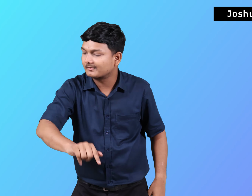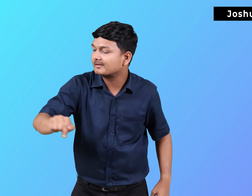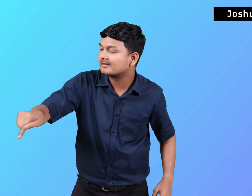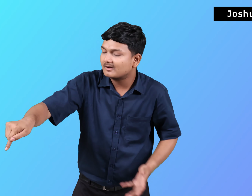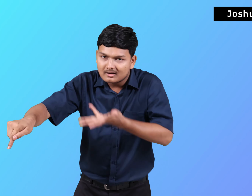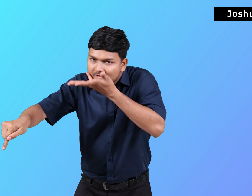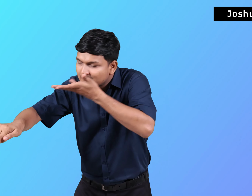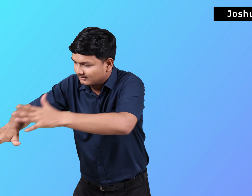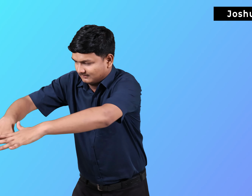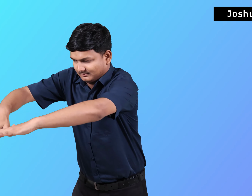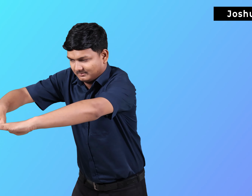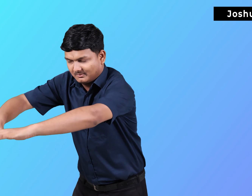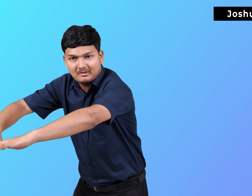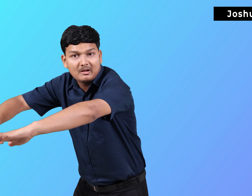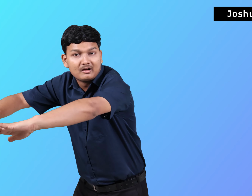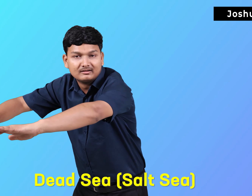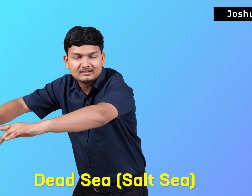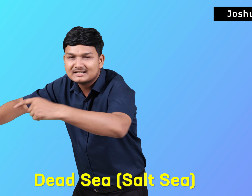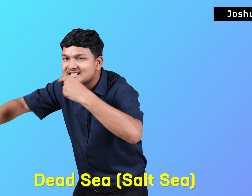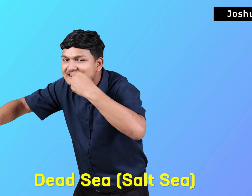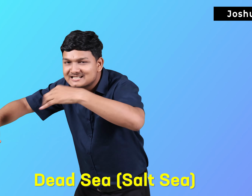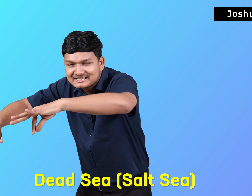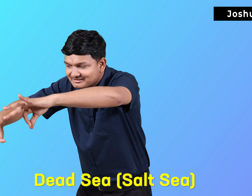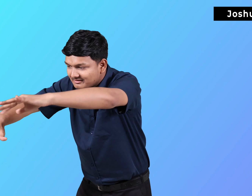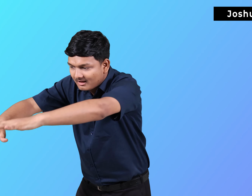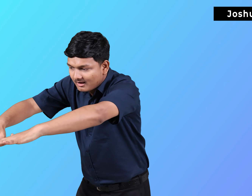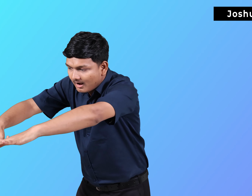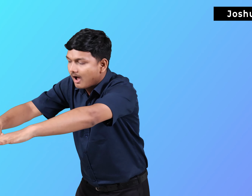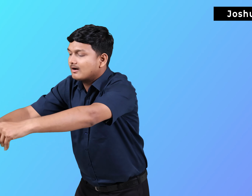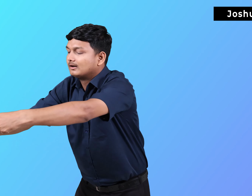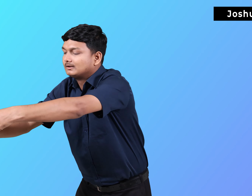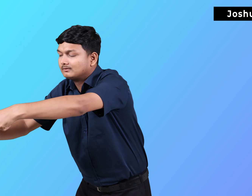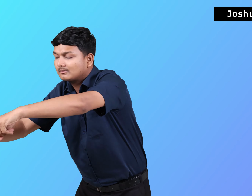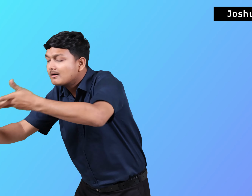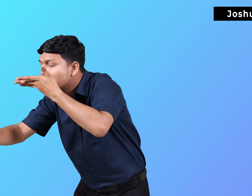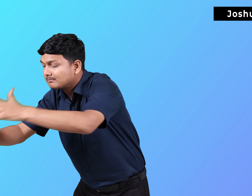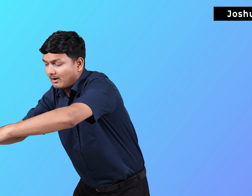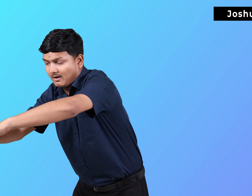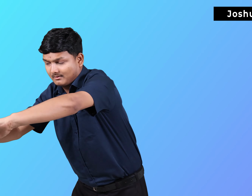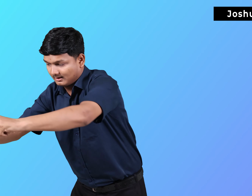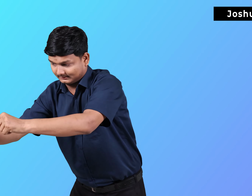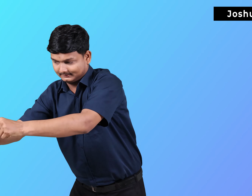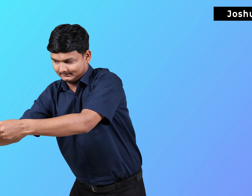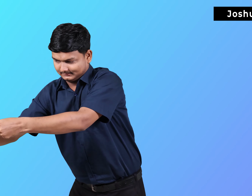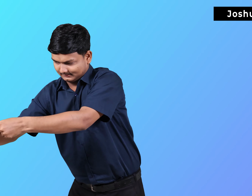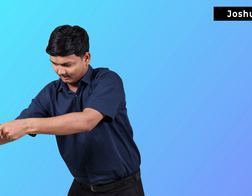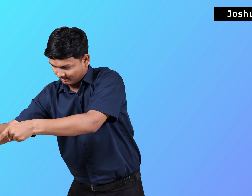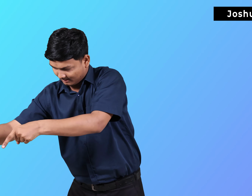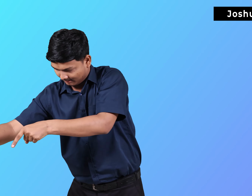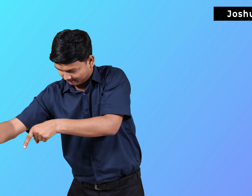The southern border of Judah’s land started at the south end of the Dead Sea.